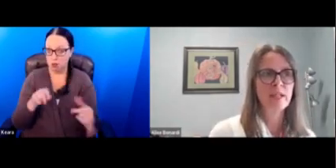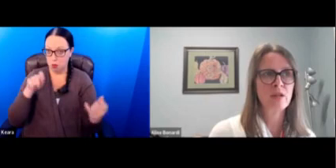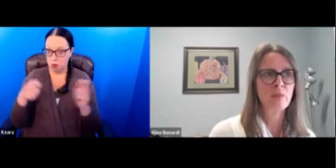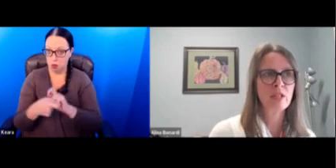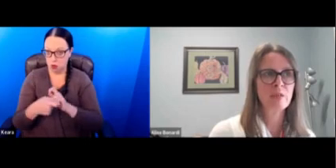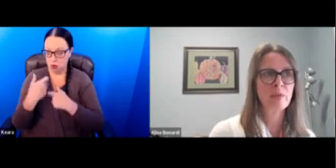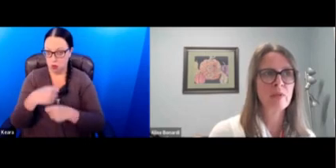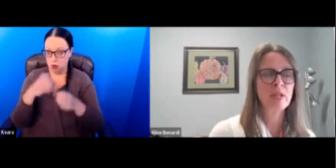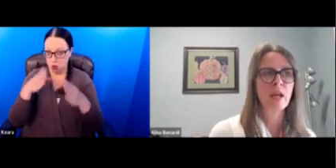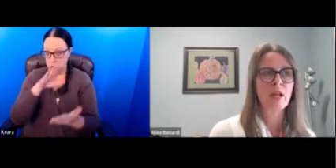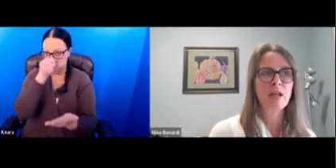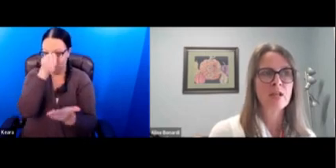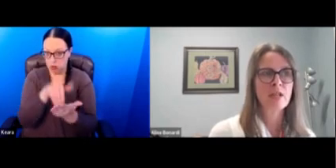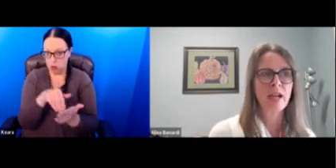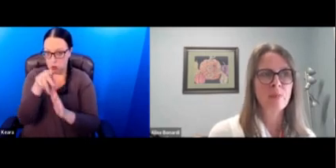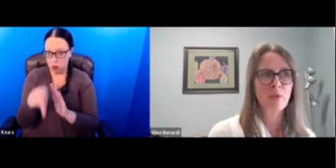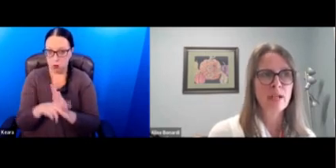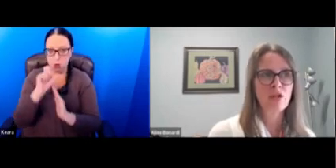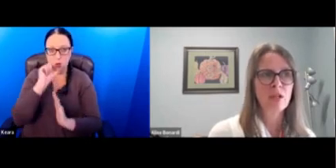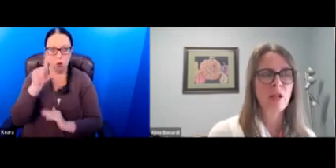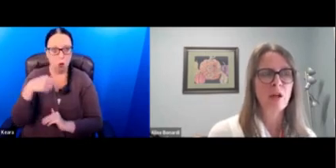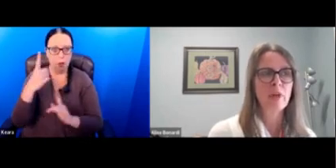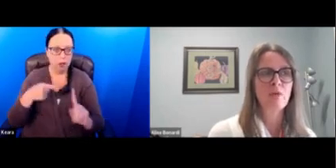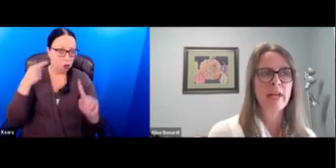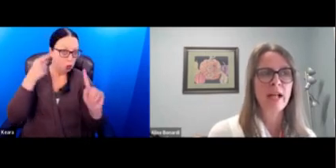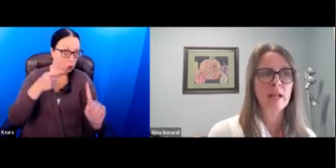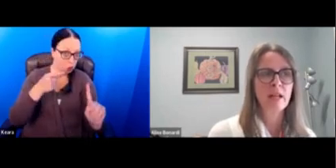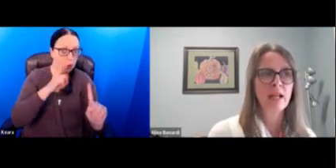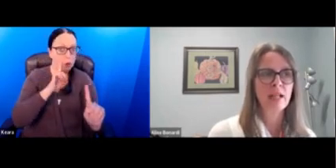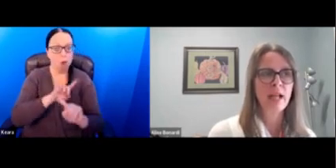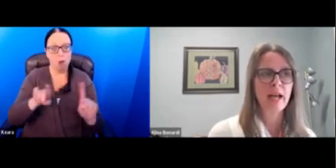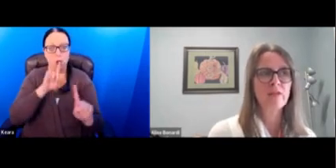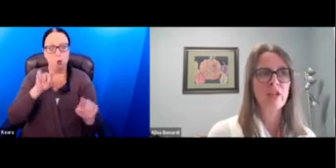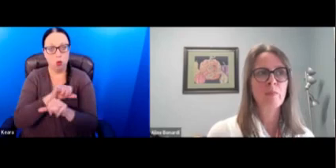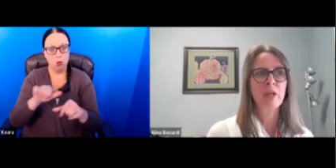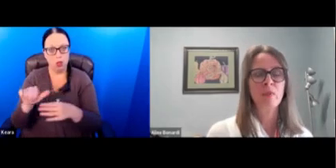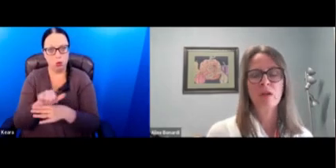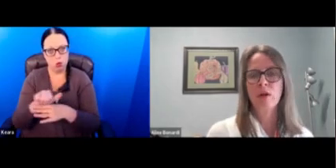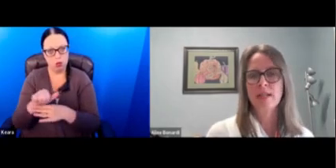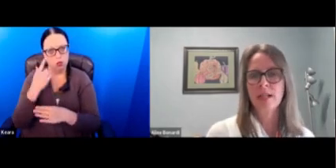centered principles not just an aspiration, but a reality in the lives of people across the